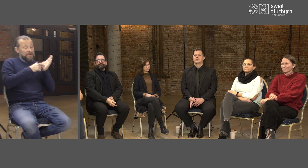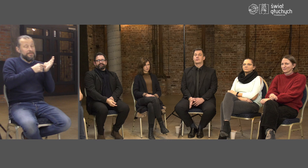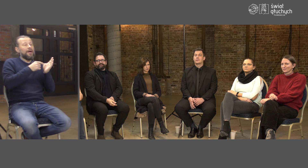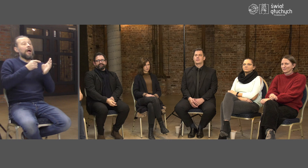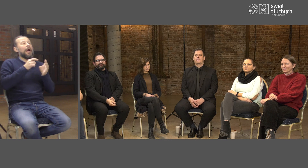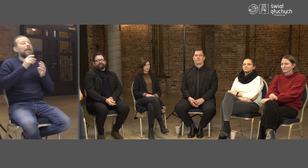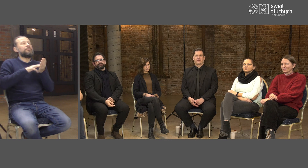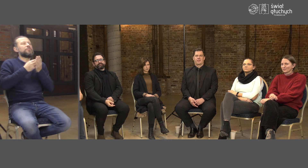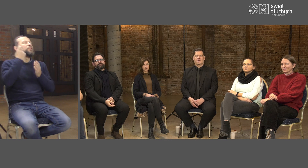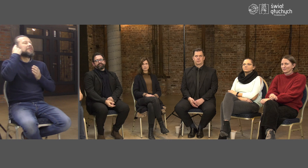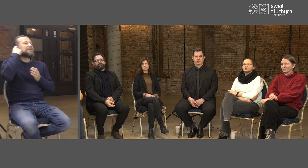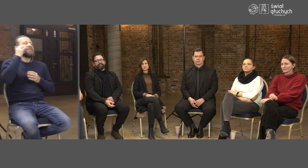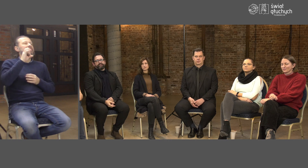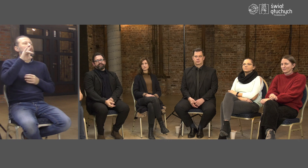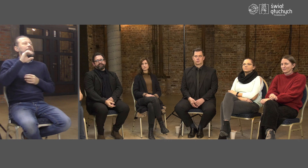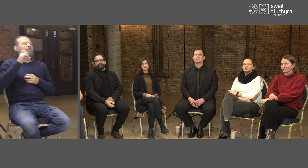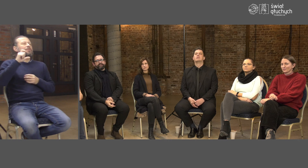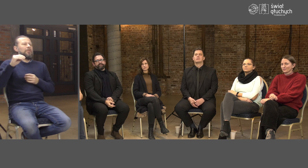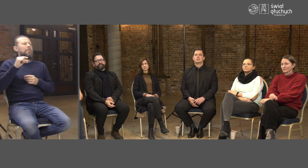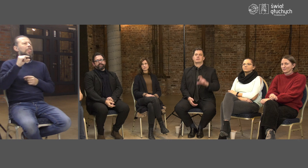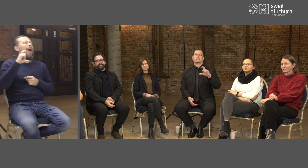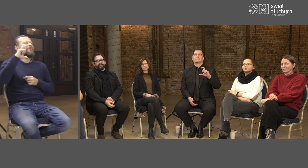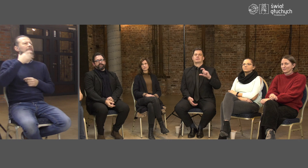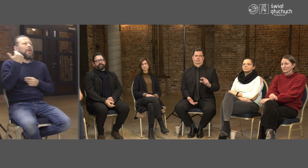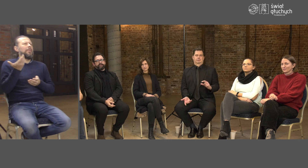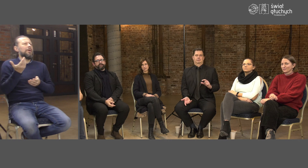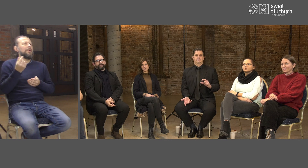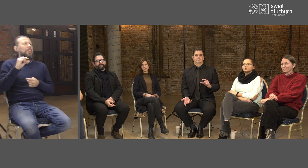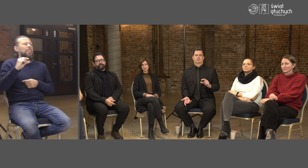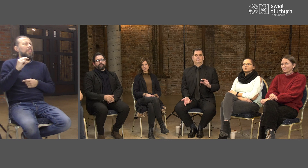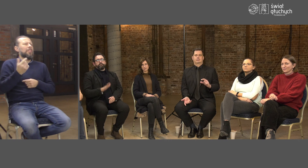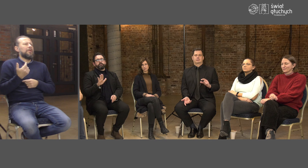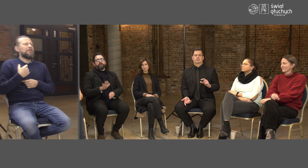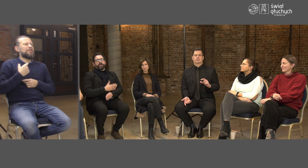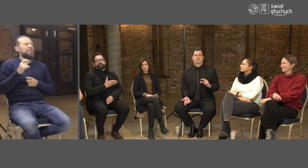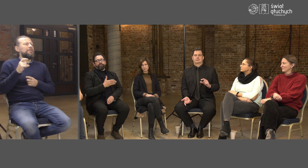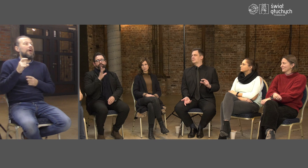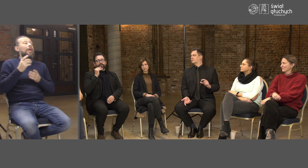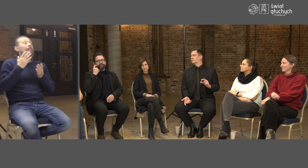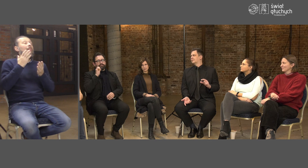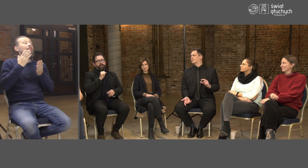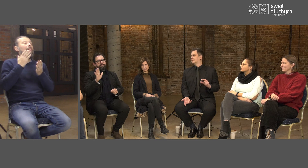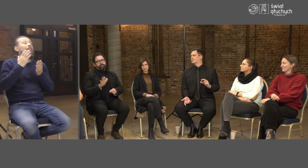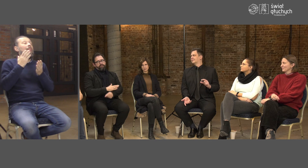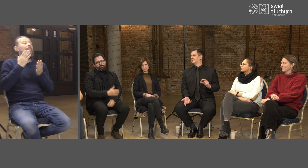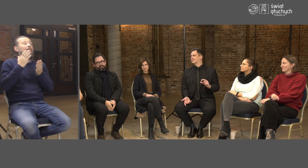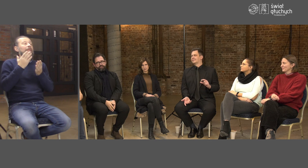But, for example, hearing people don't write "Hearing" with a capital "H" — it's lowercase "h." [Tomek] Exactly... [Michał] Because there are so many hearing people.